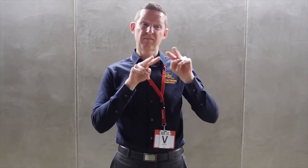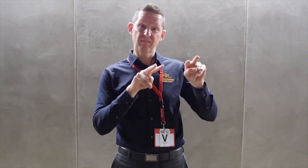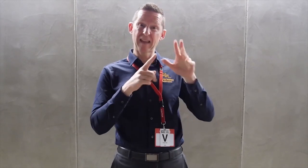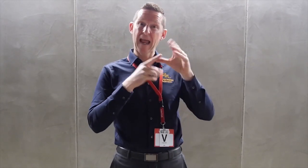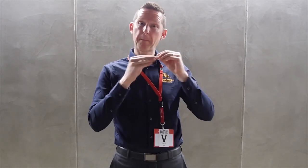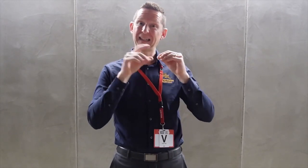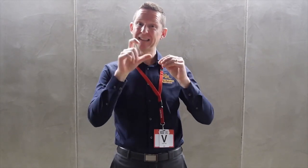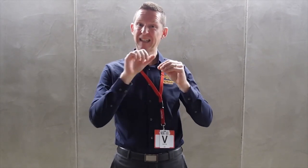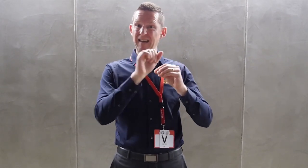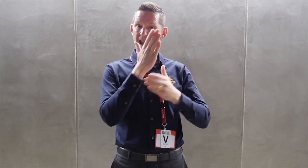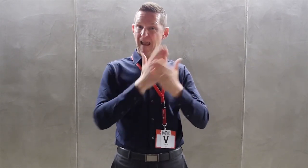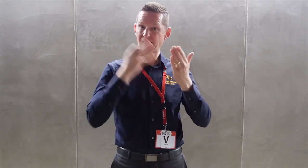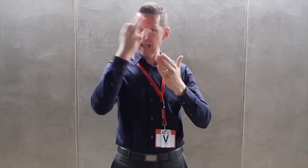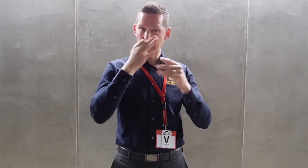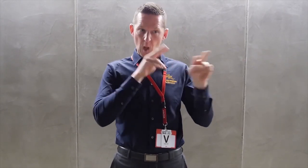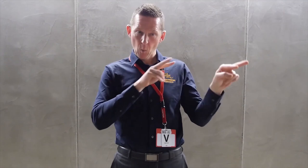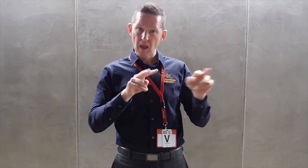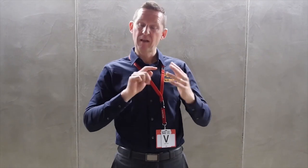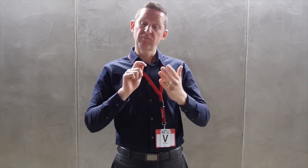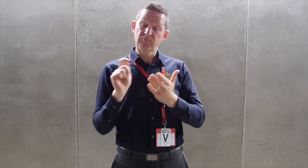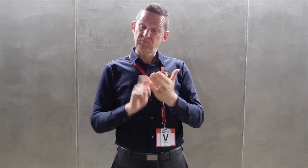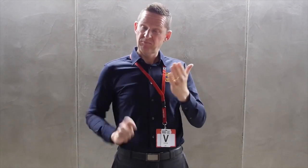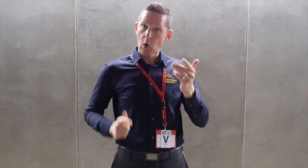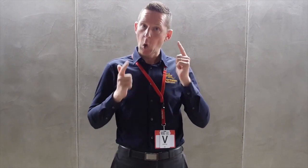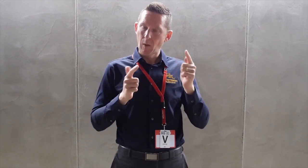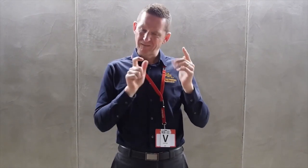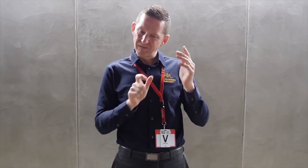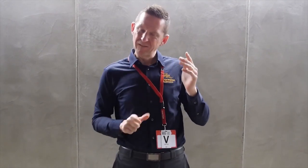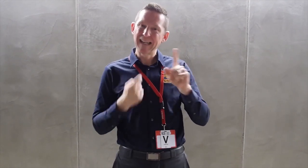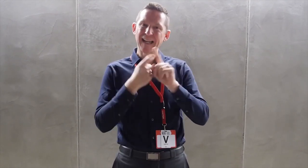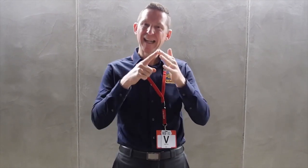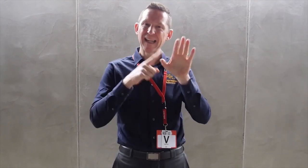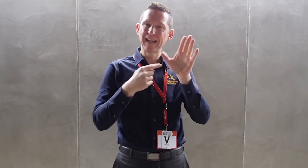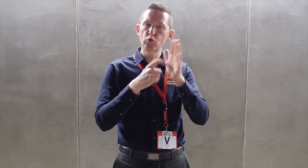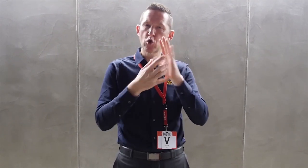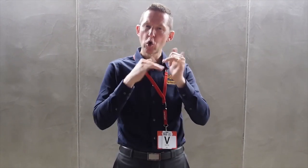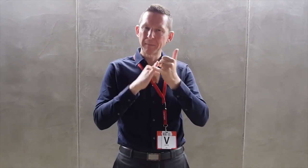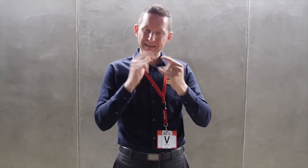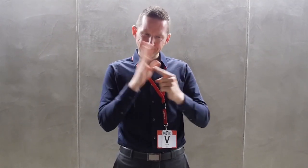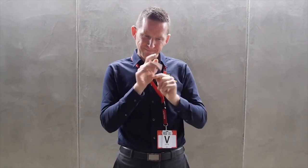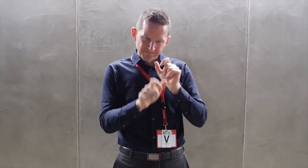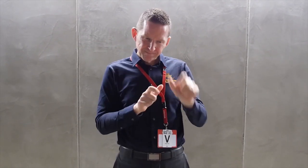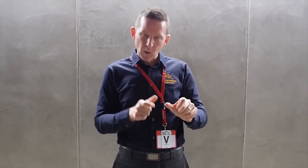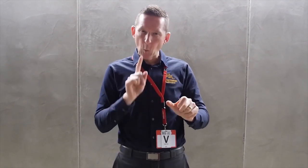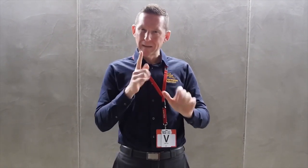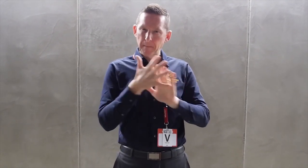I watch the ABC bulletins and prepare lists of key terms that are referred to during the broadcast, considering